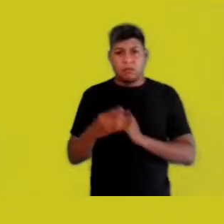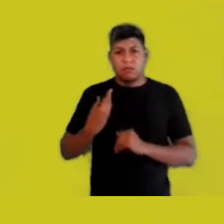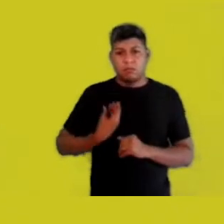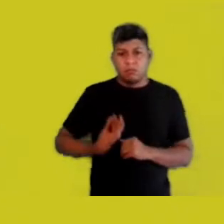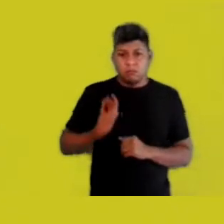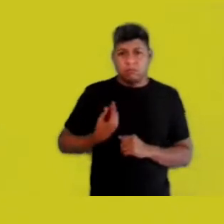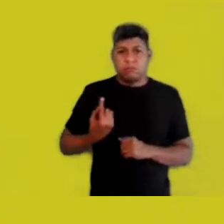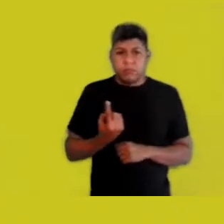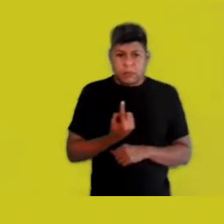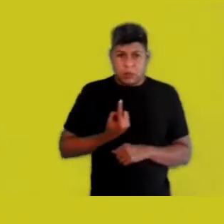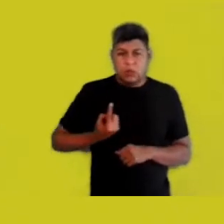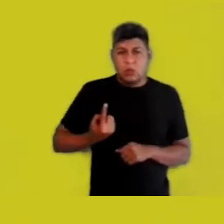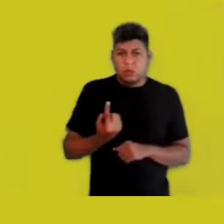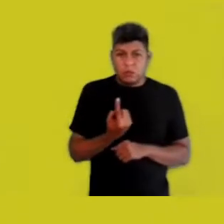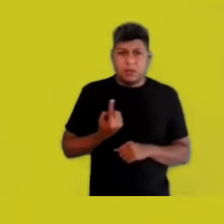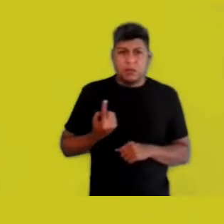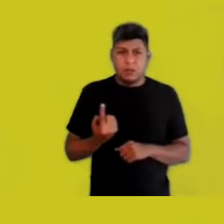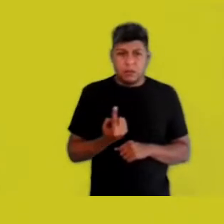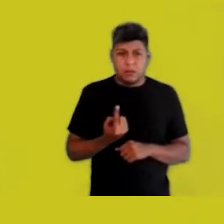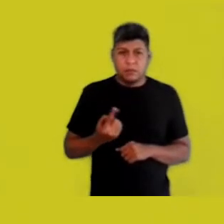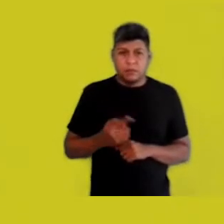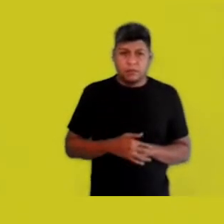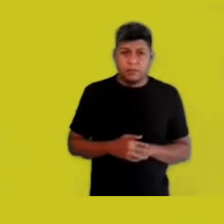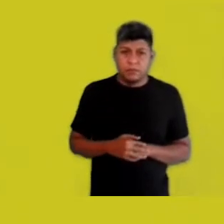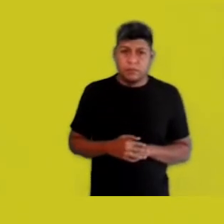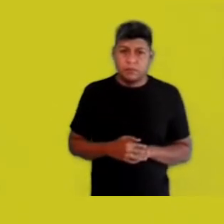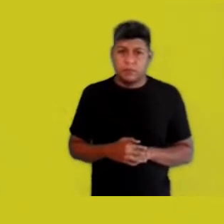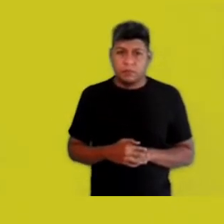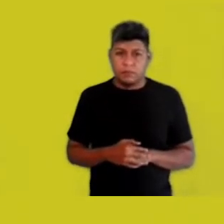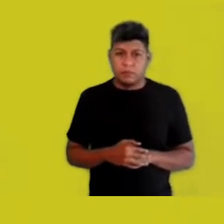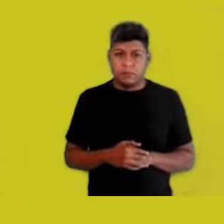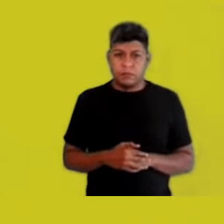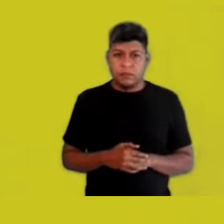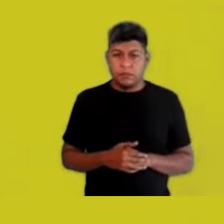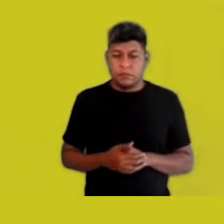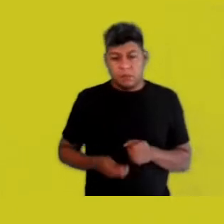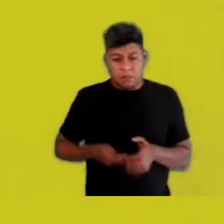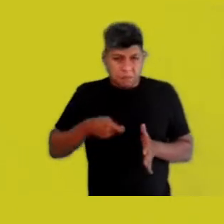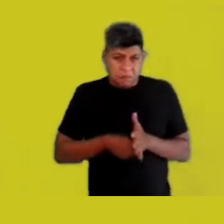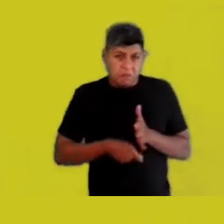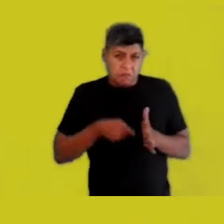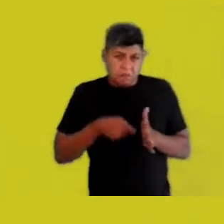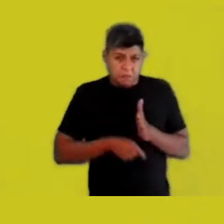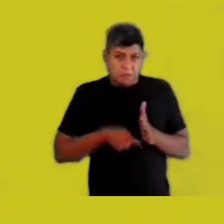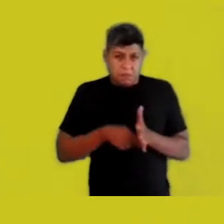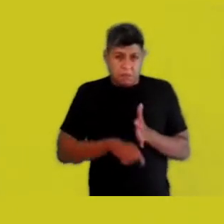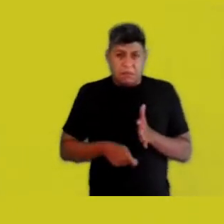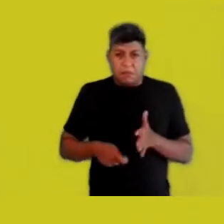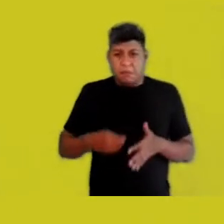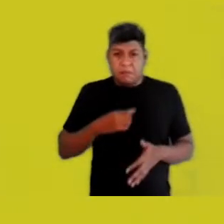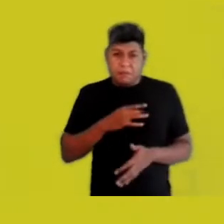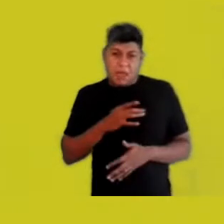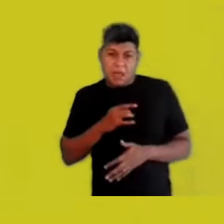they produce depression, panic, and so on and so forth.